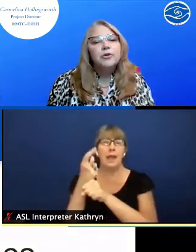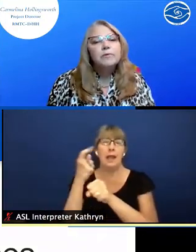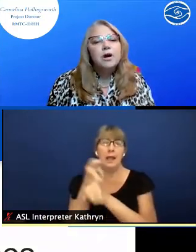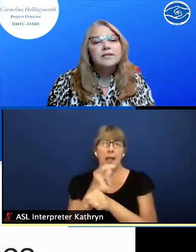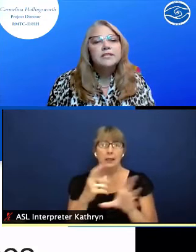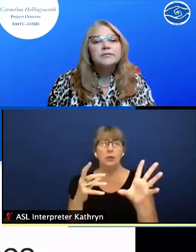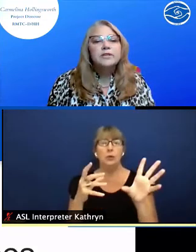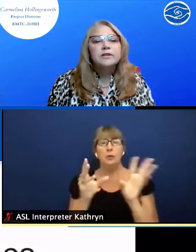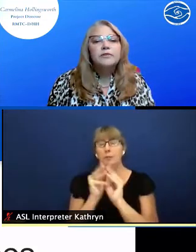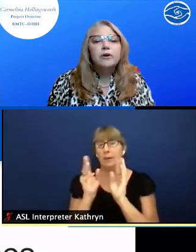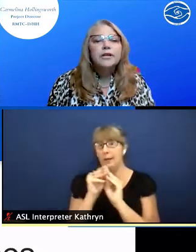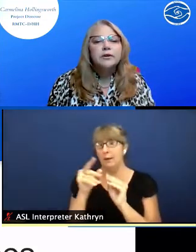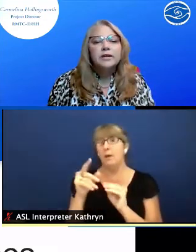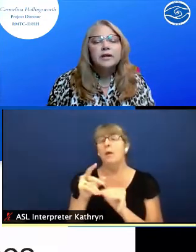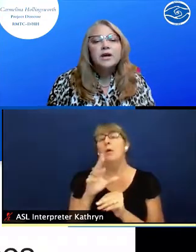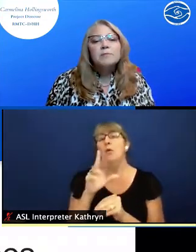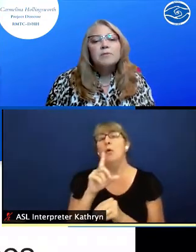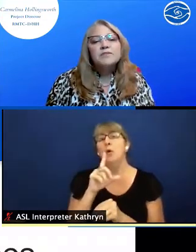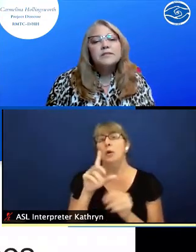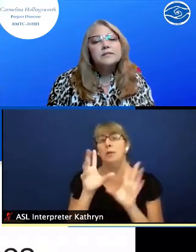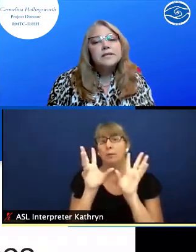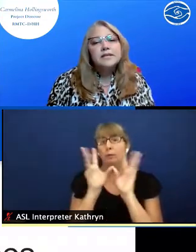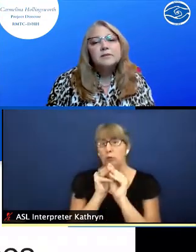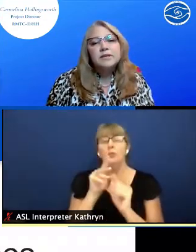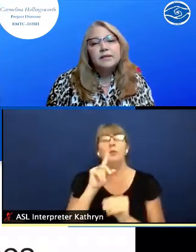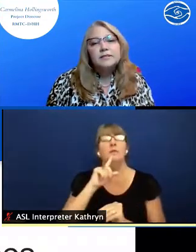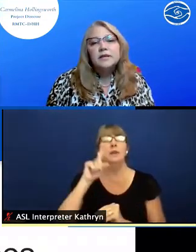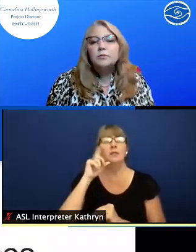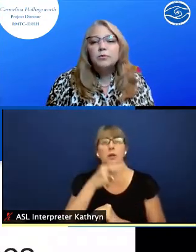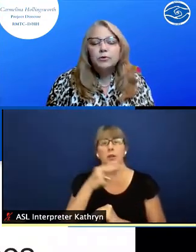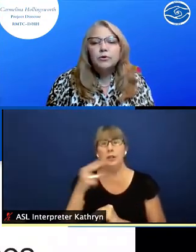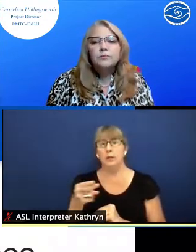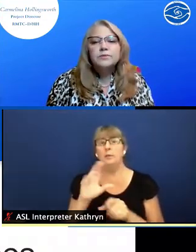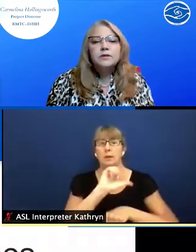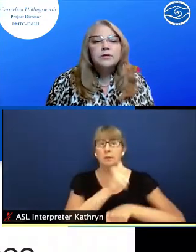contacts for deaf and hard of hearing, by facilitating committees and work groups to